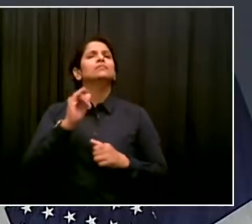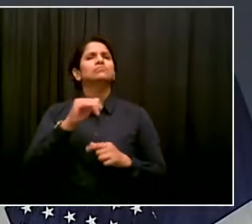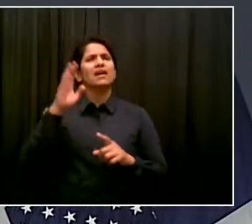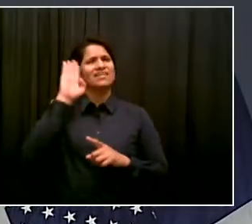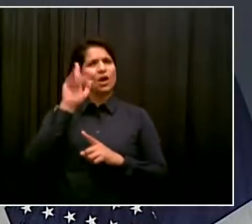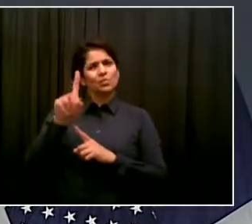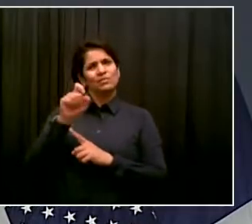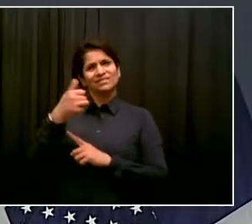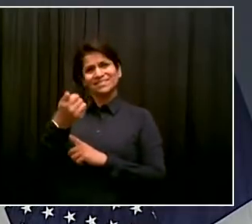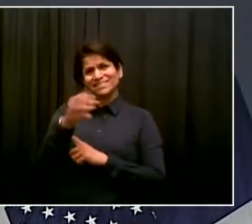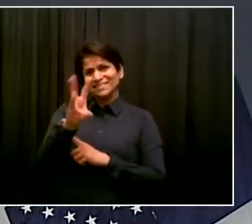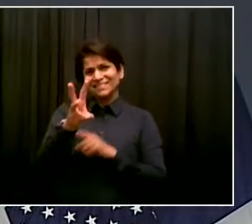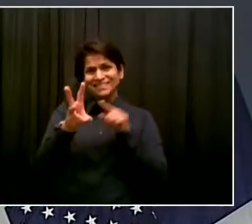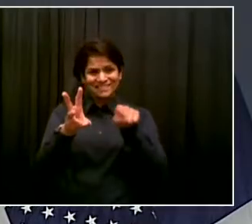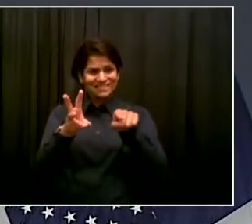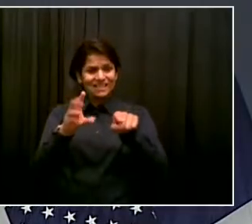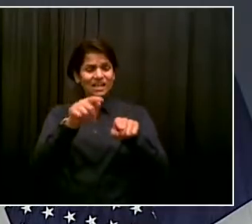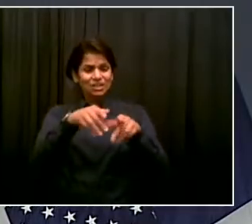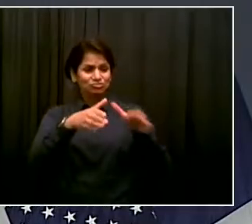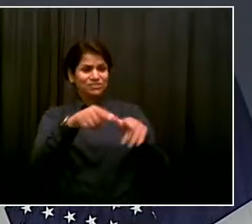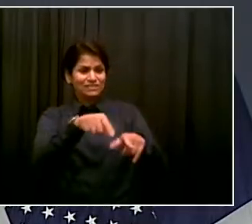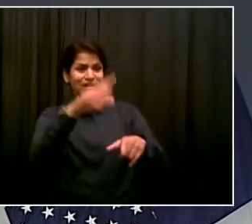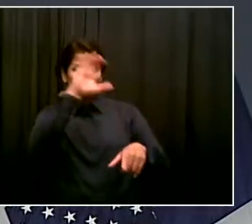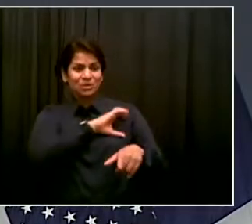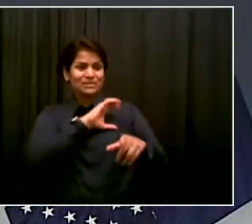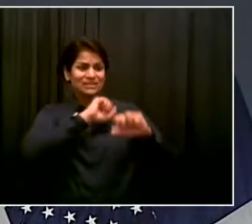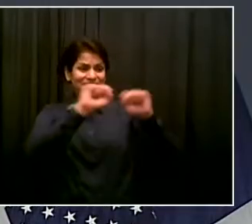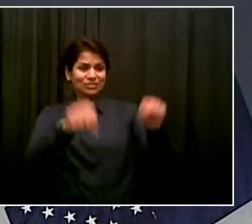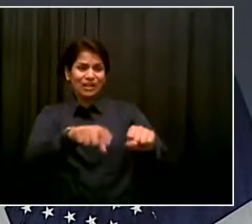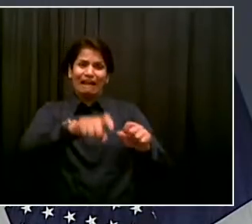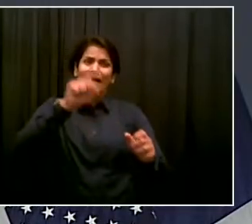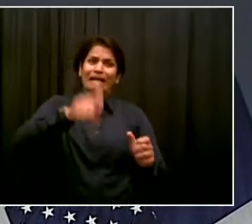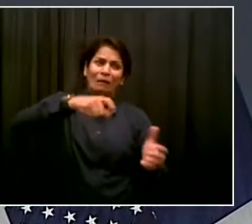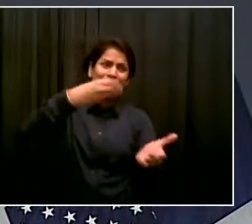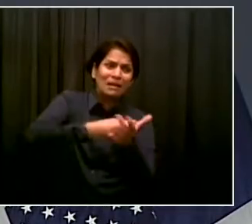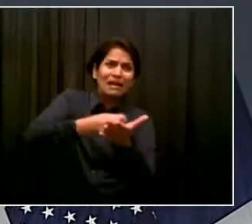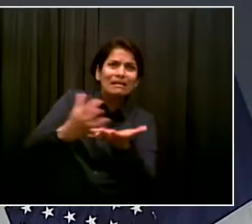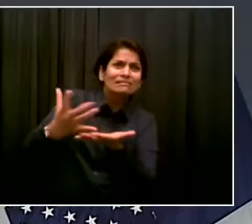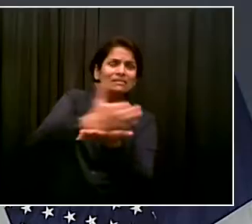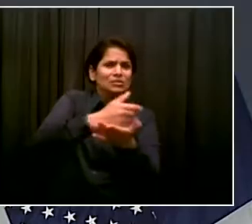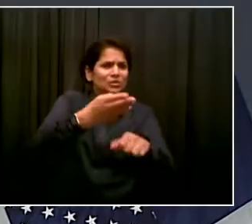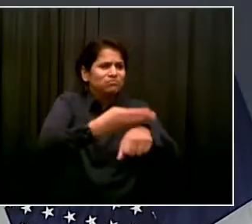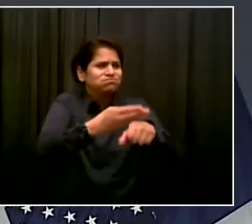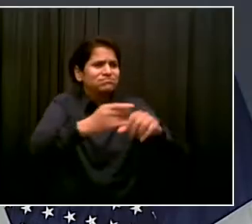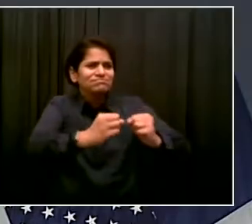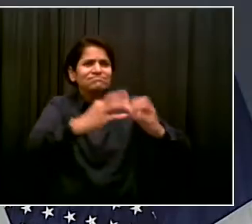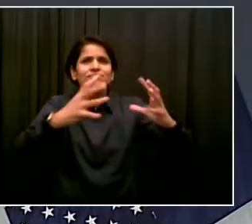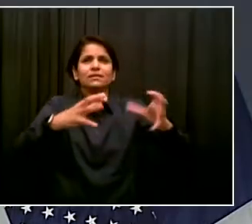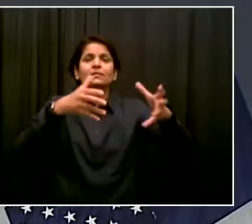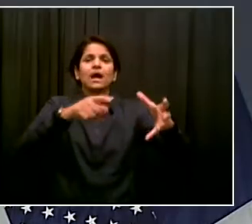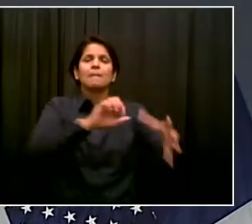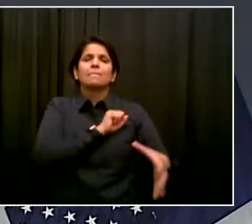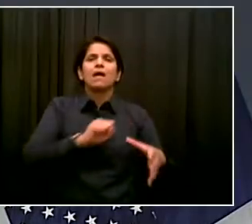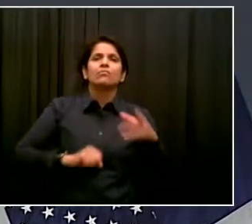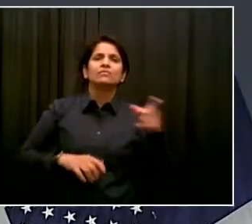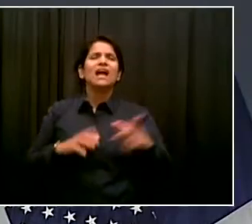TAKING AWAY FROM THE NYPD BUDGET? I'M CONFUSED BECAUSE I KNEW THERE WAS A GREAT NED ETHERE